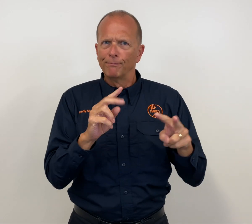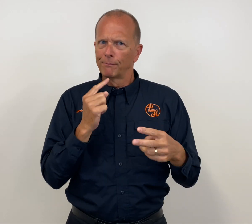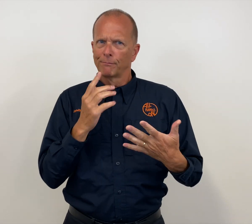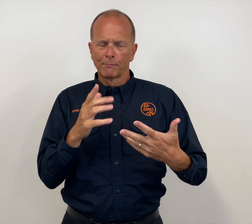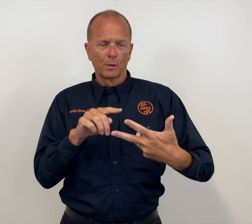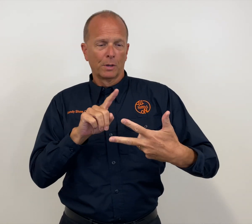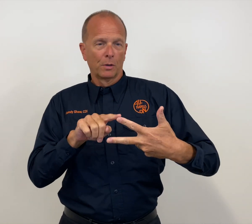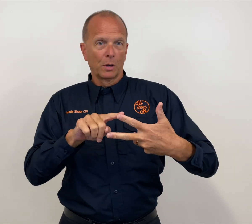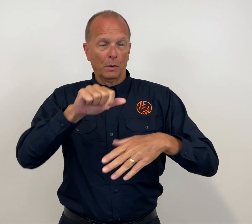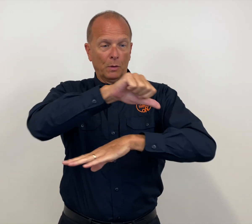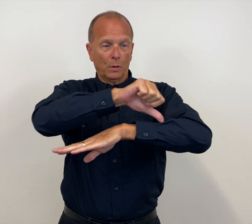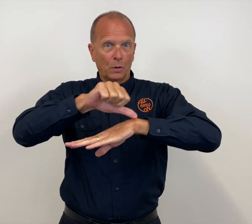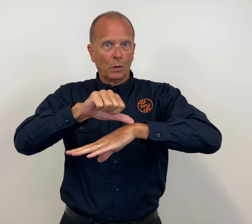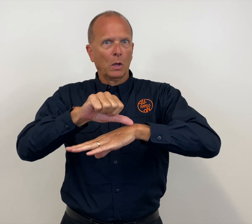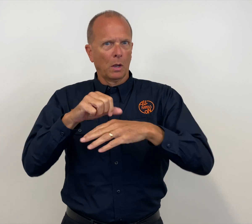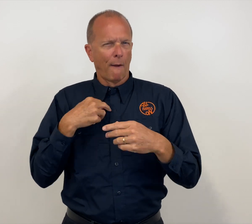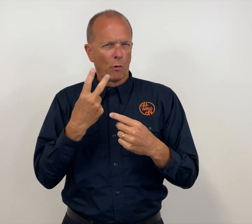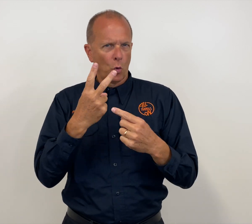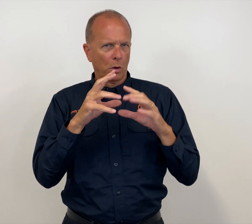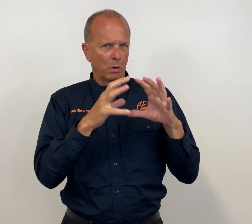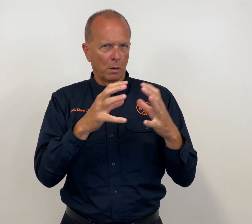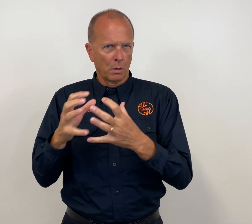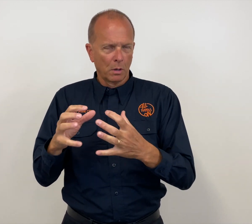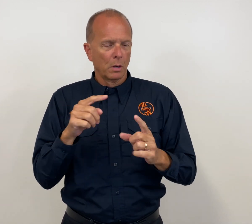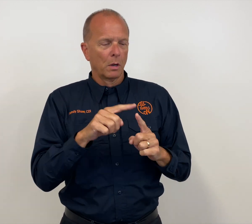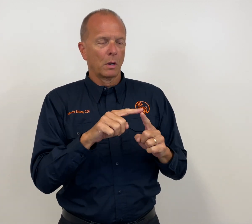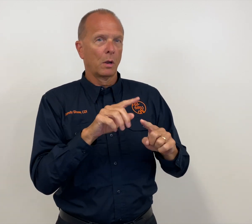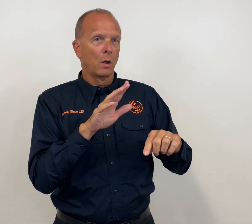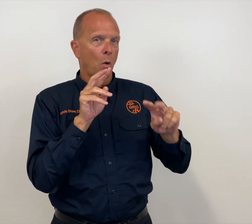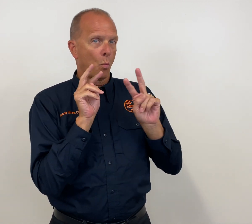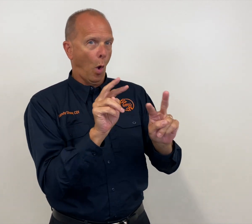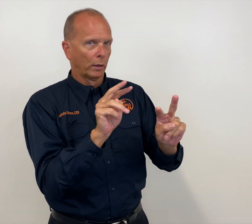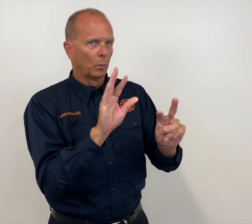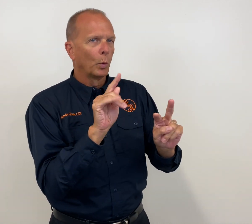second is the possibility for tornadoes but there's two classifications